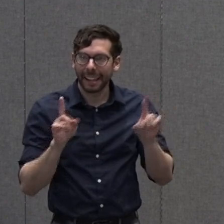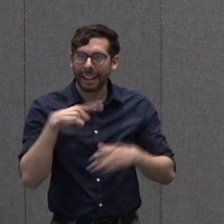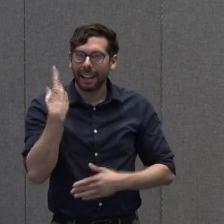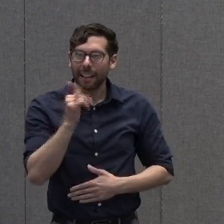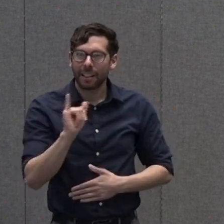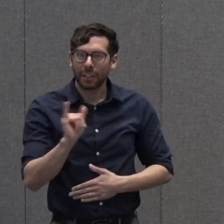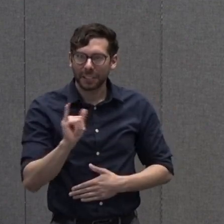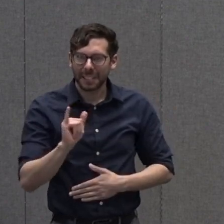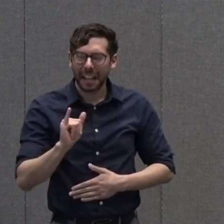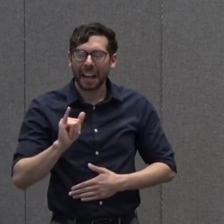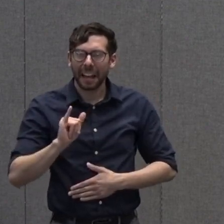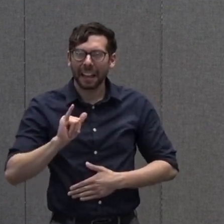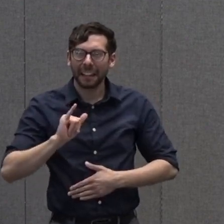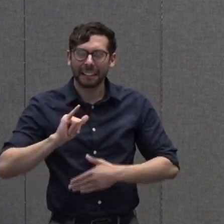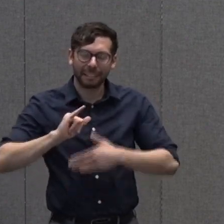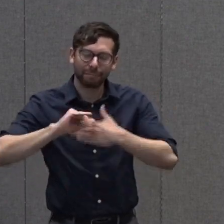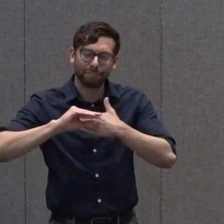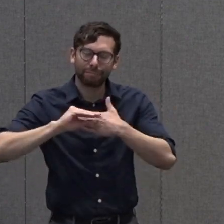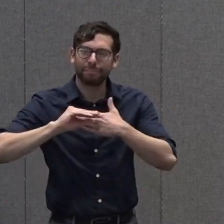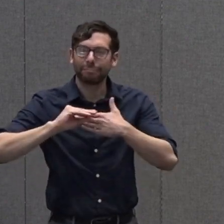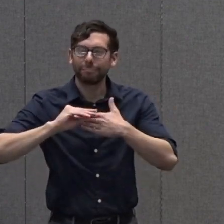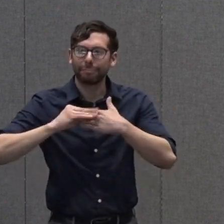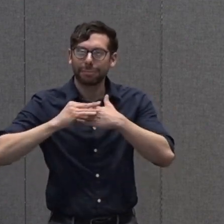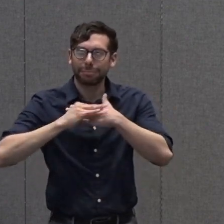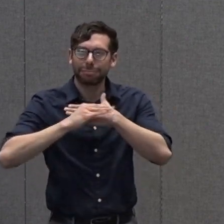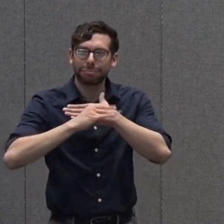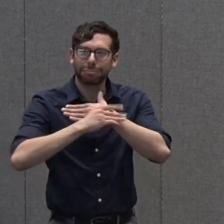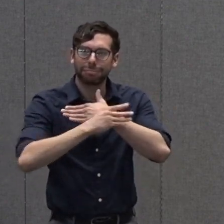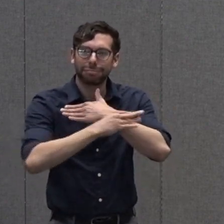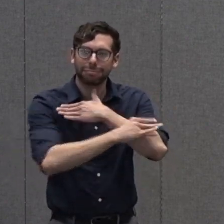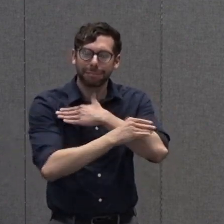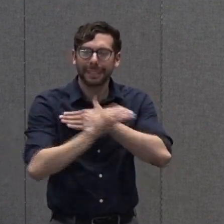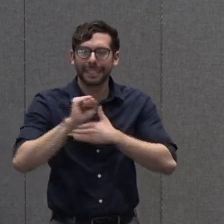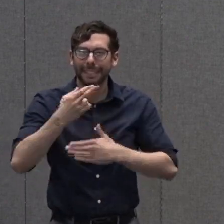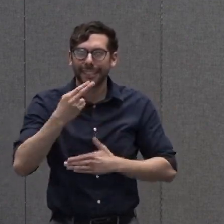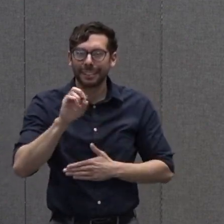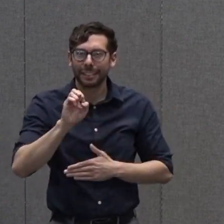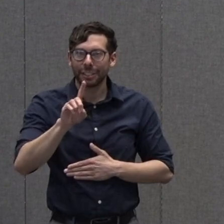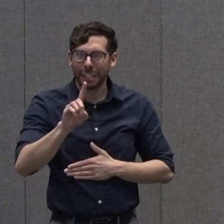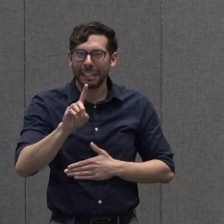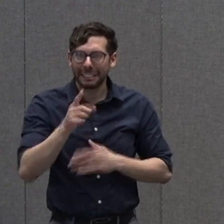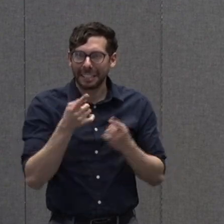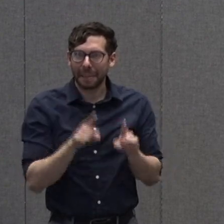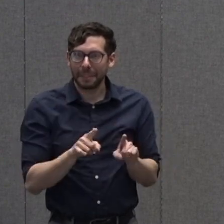Yeah right there, he's got a lot of, when he came out there was some that came on the floor, oops, I'm sorry.